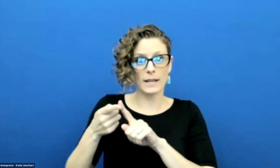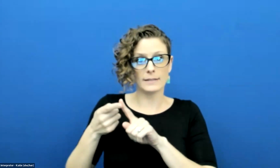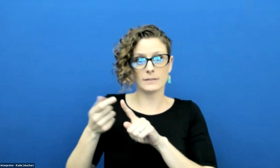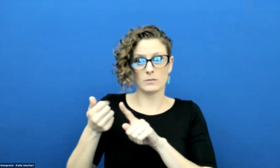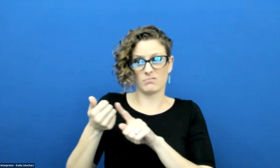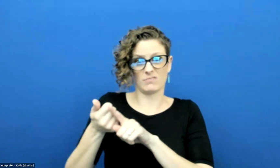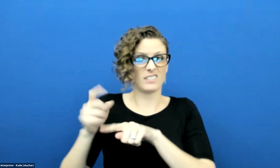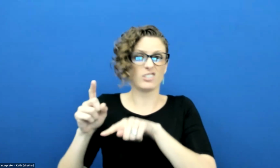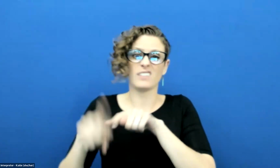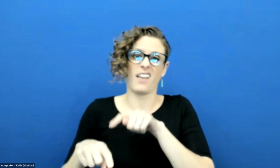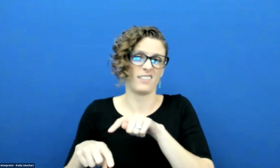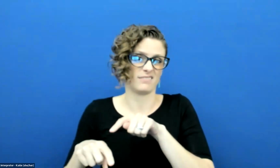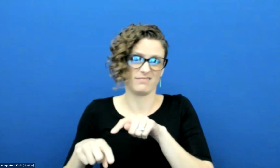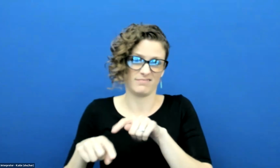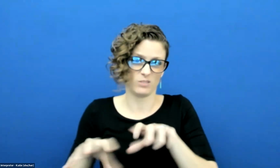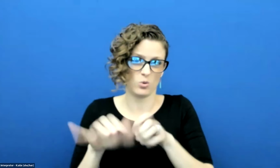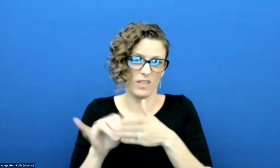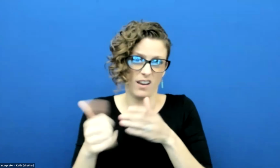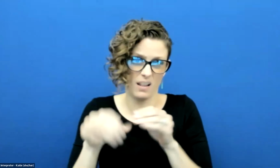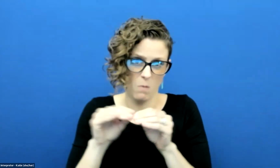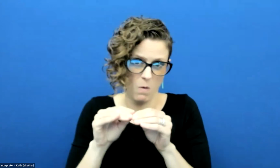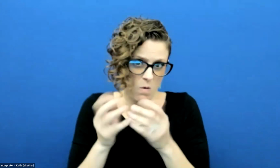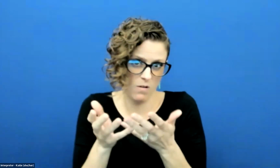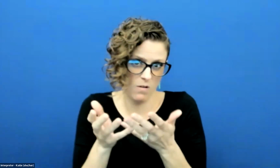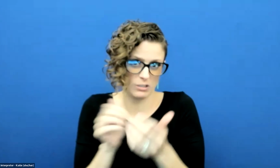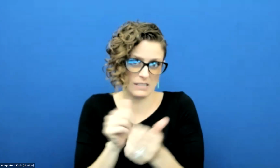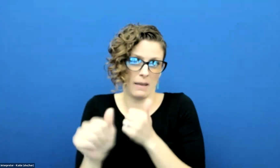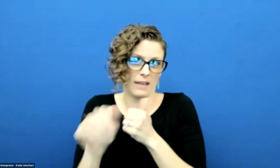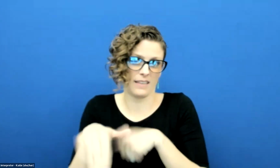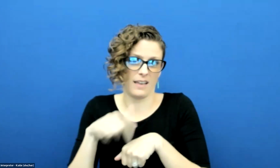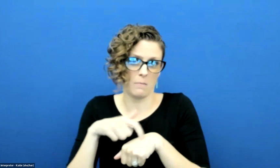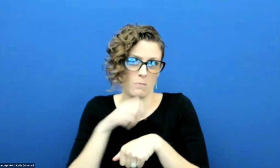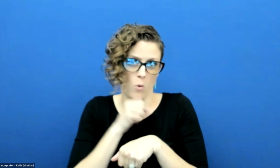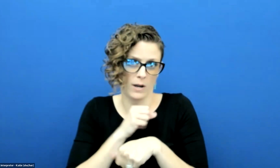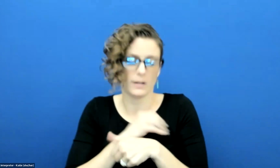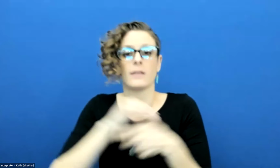they're past that point so and then the third version is really aimed at the disabled community